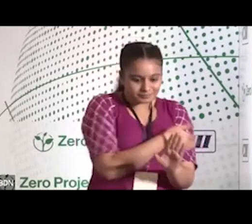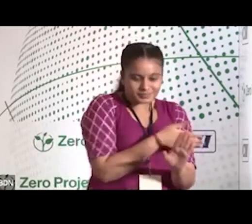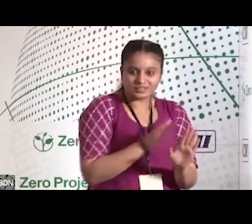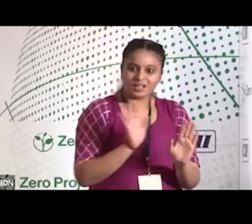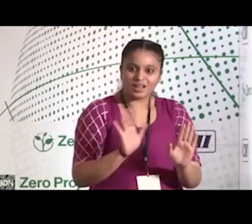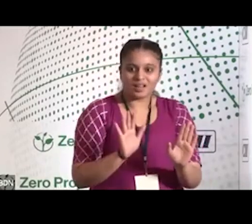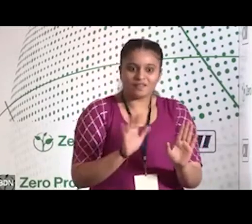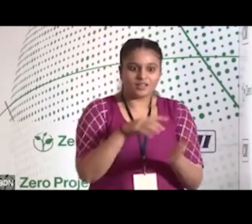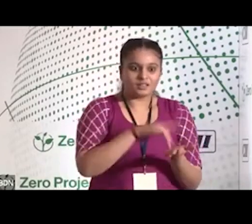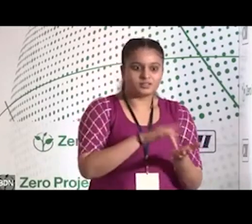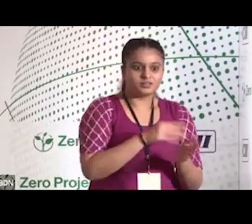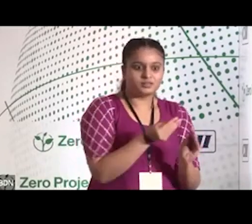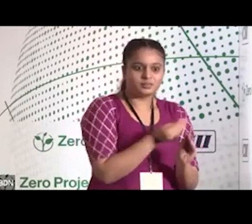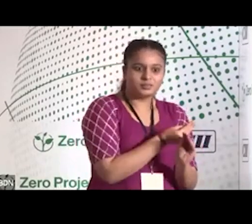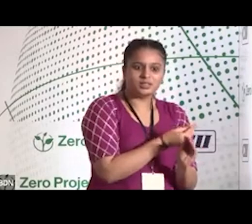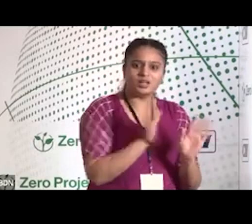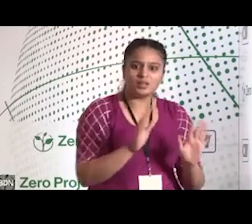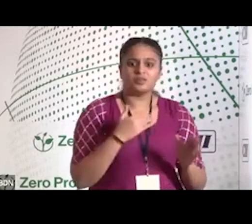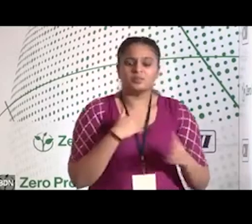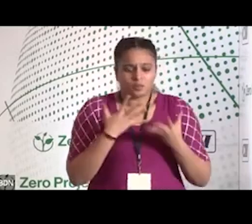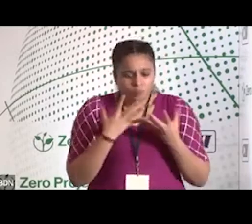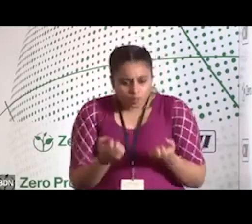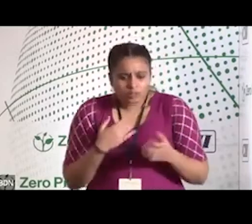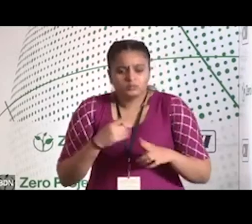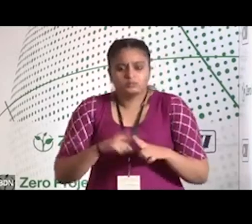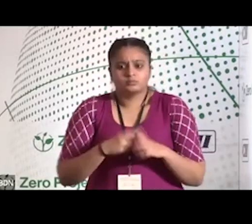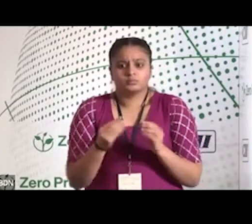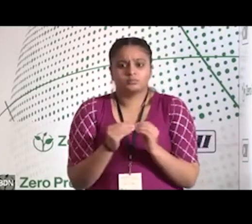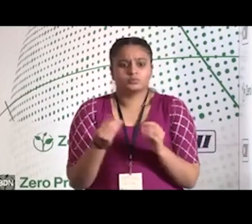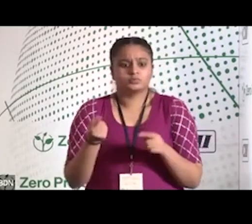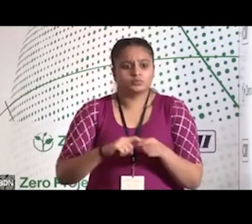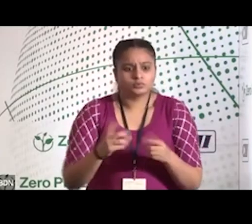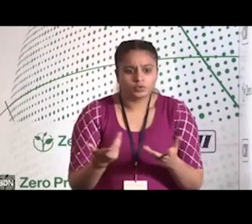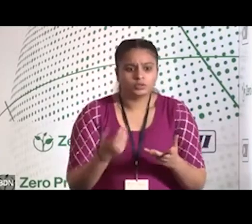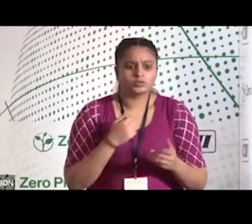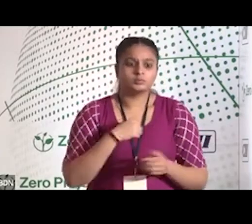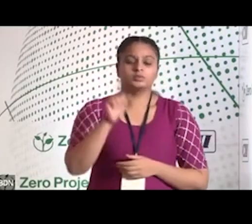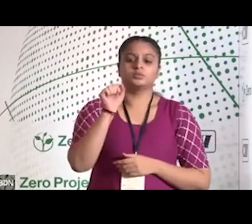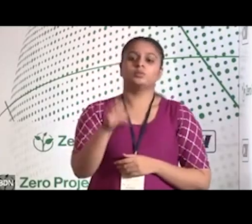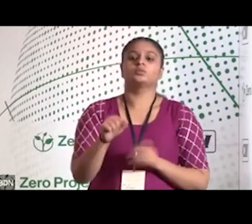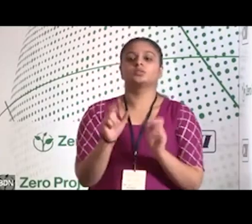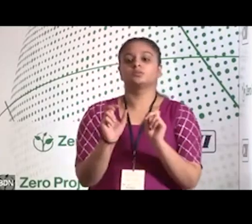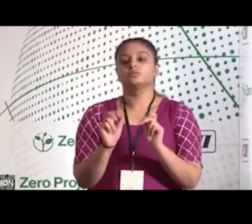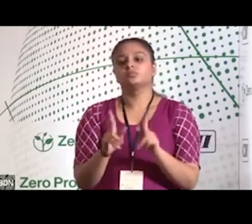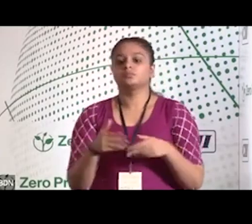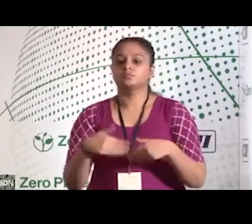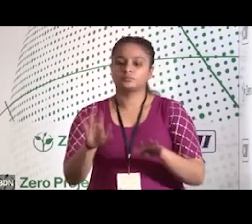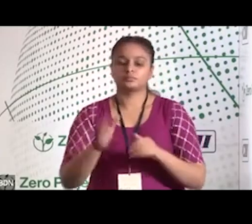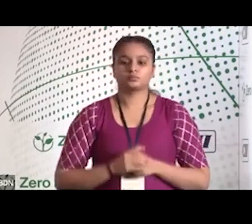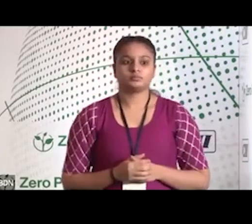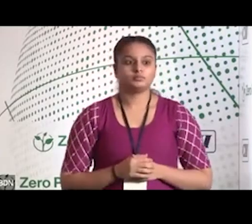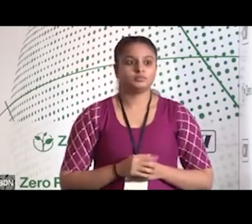Another thing which Bernadette you do not need somebody or feel Dominique your training.